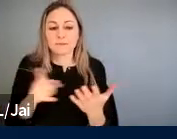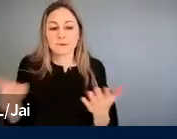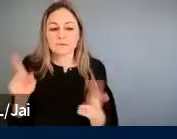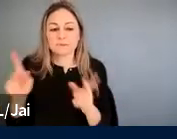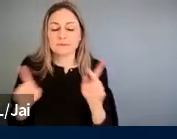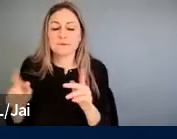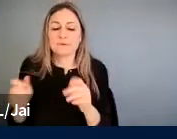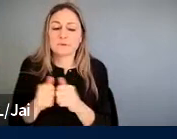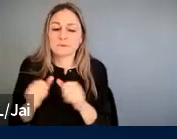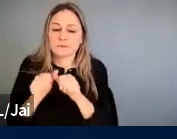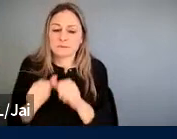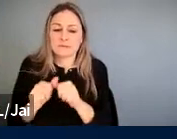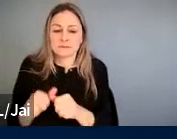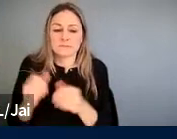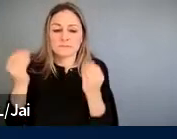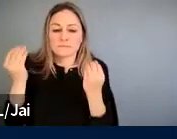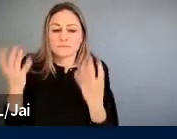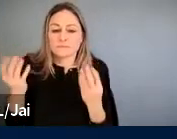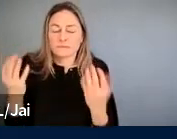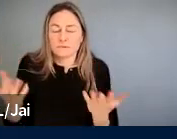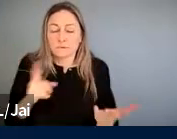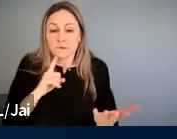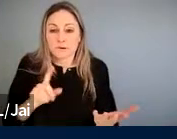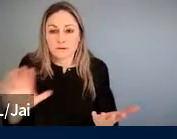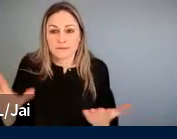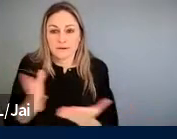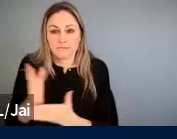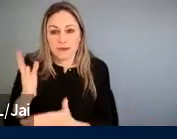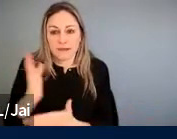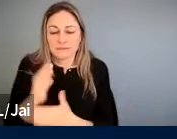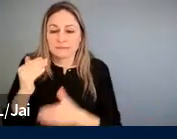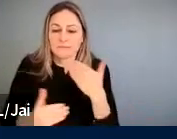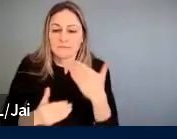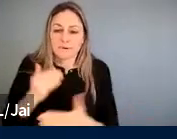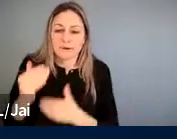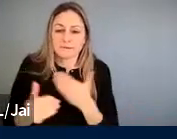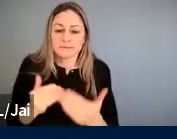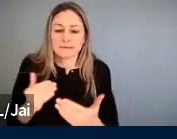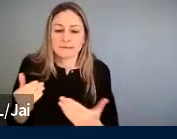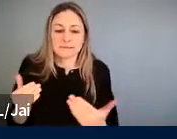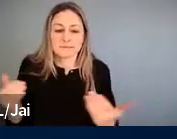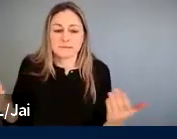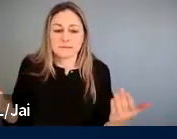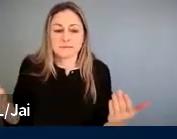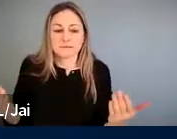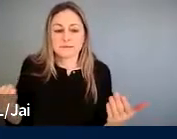information of what are their rights and the process of redress and appeal if they